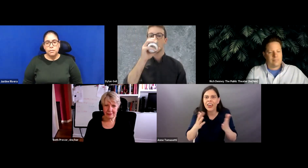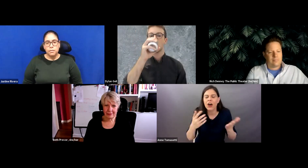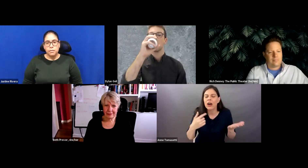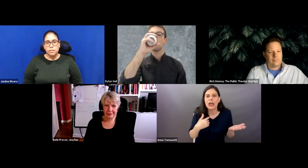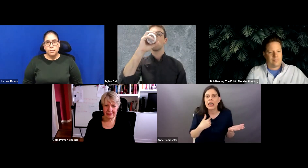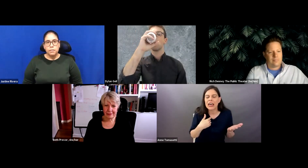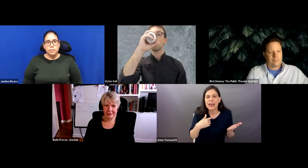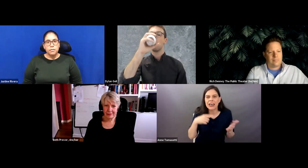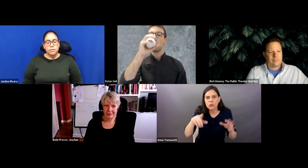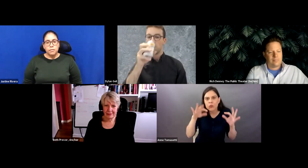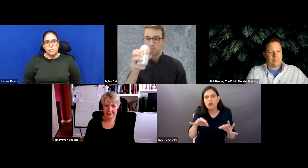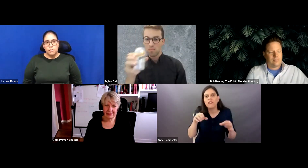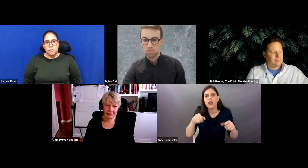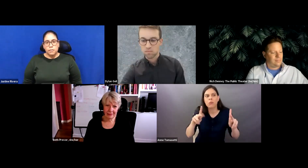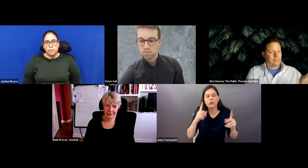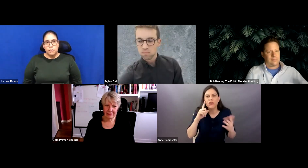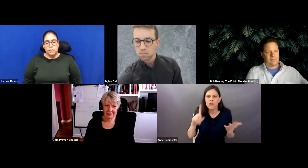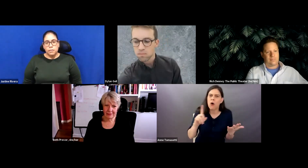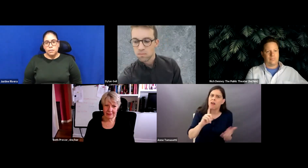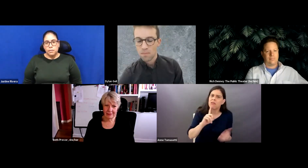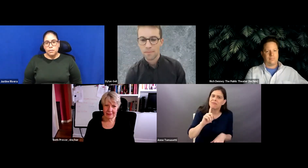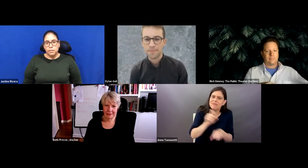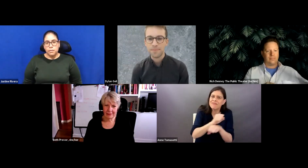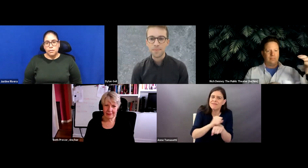like, and we looked at the actors, and we really got to